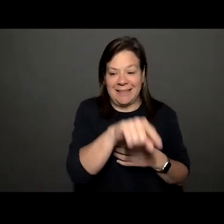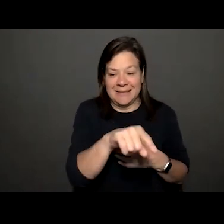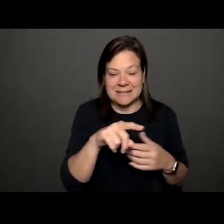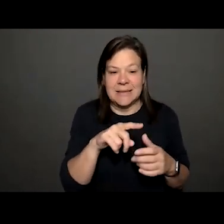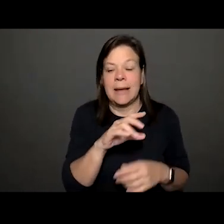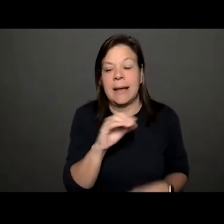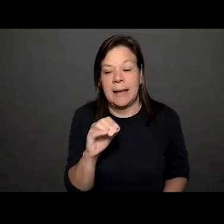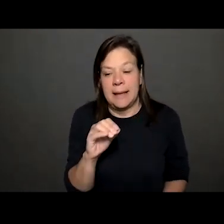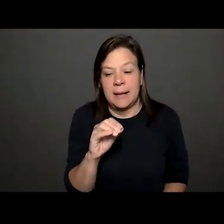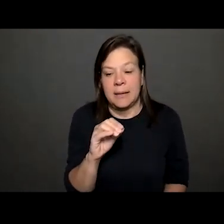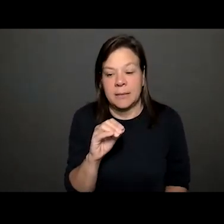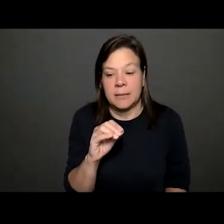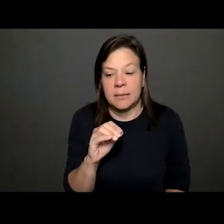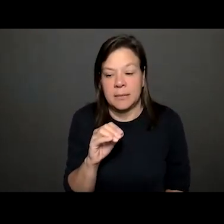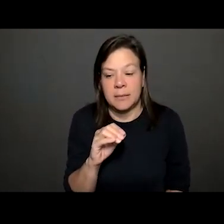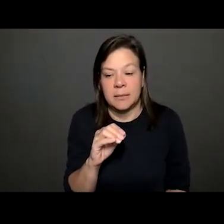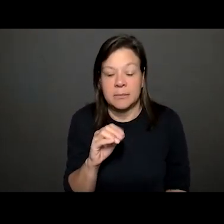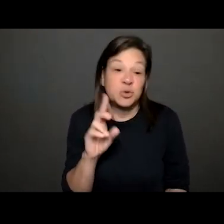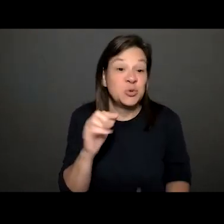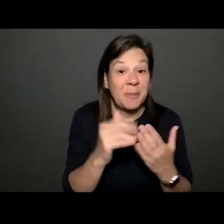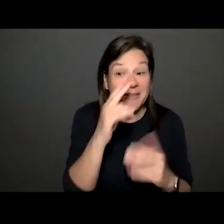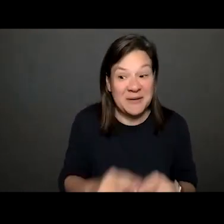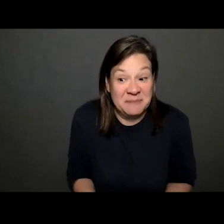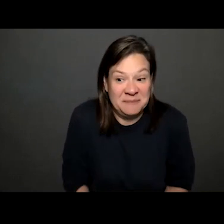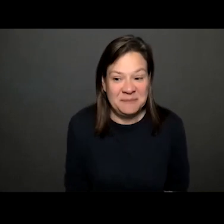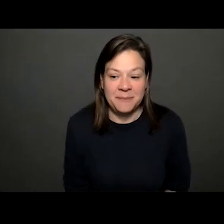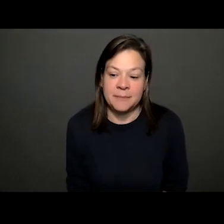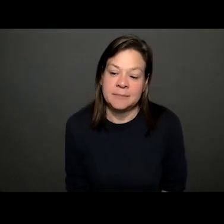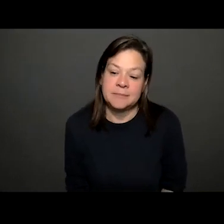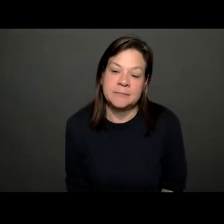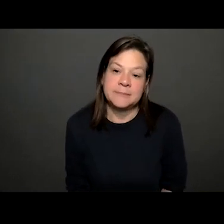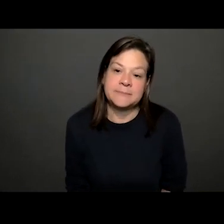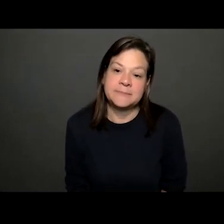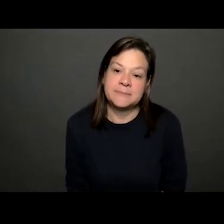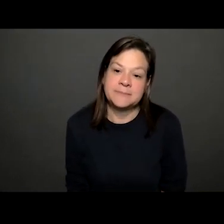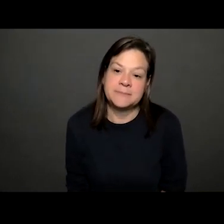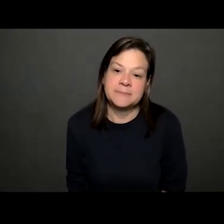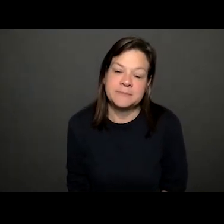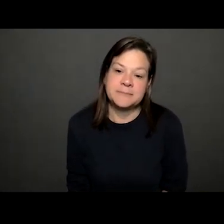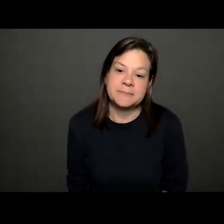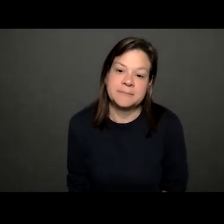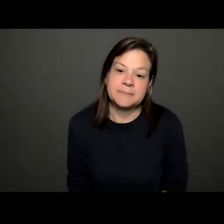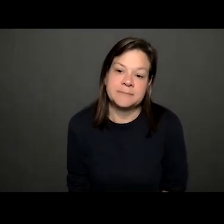BUT FIRST I WANT TO NOTE THAT SAY YOU WERE GOING TO USE